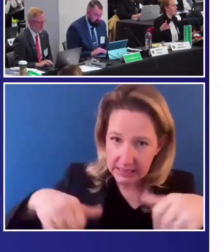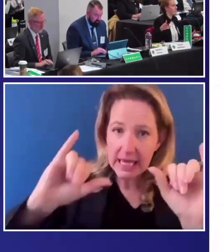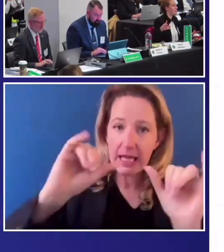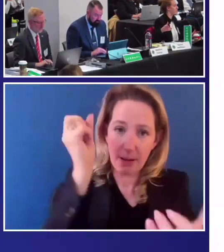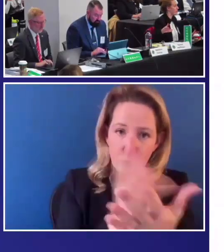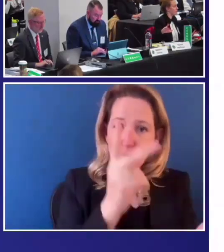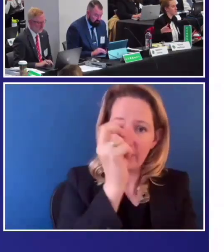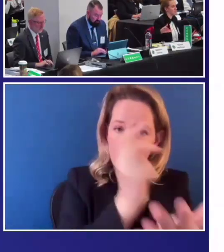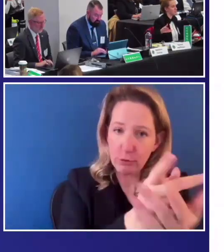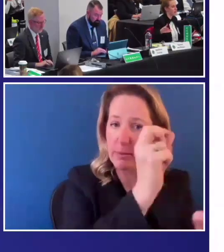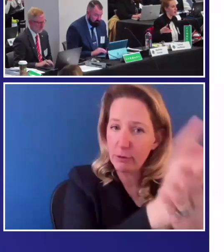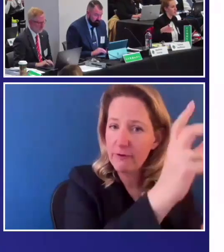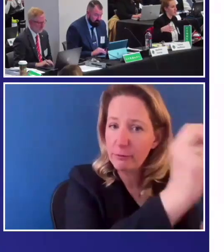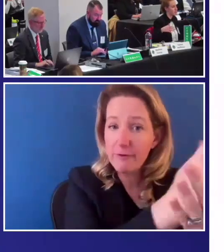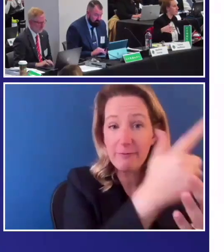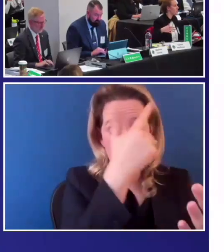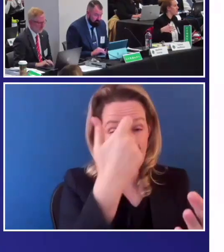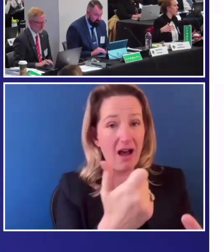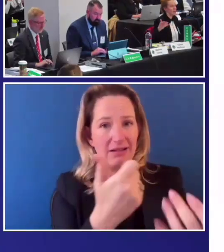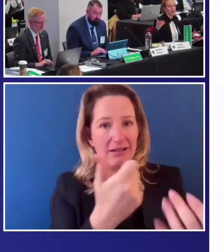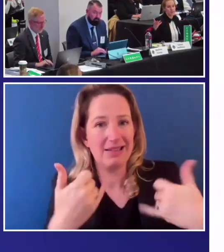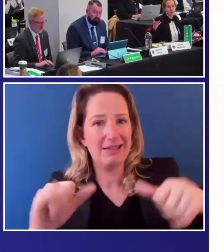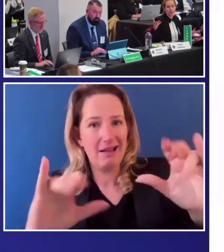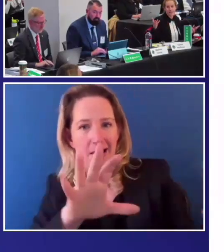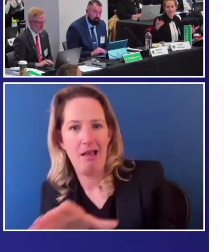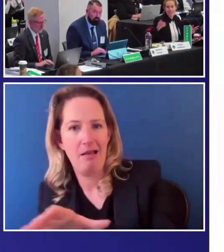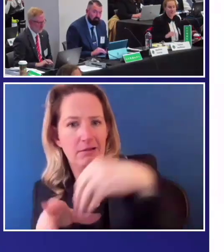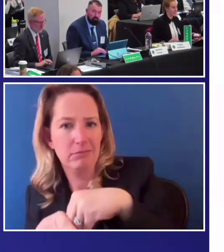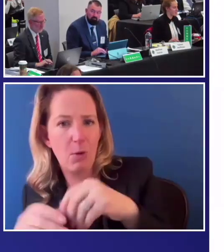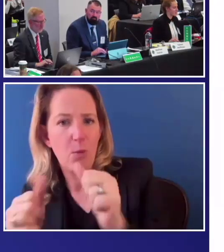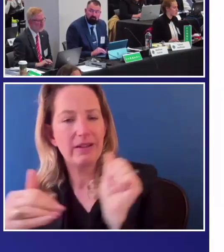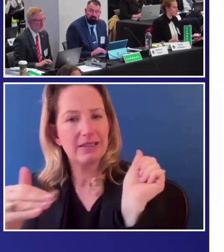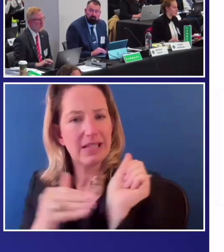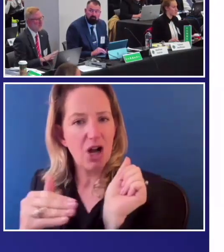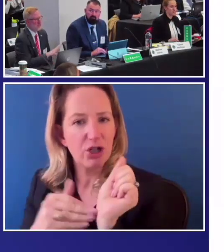lumped in with the salaries of doctors? That's the concern.